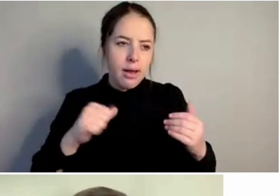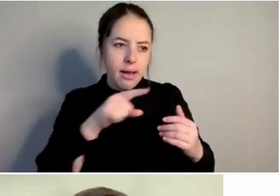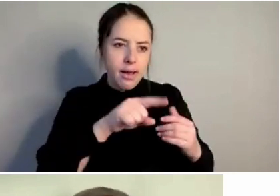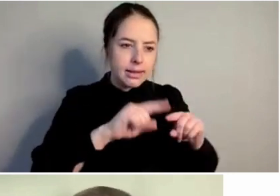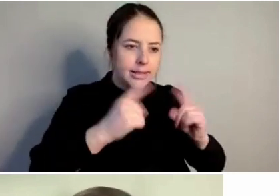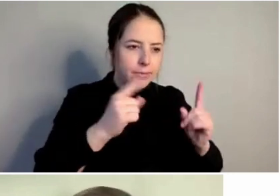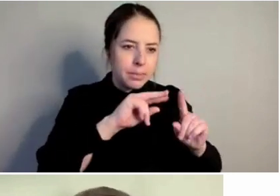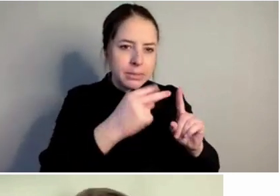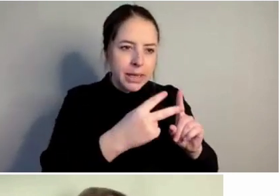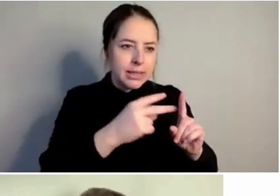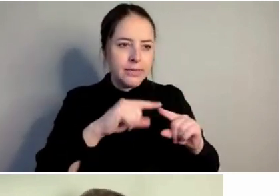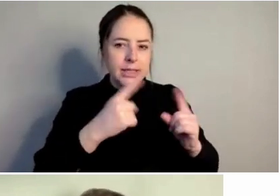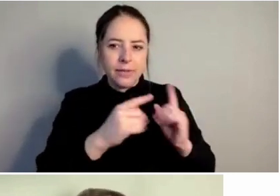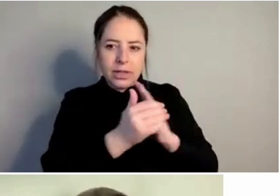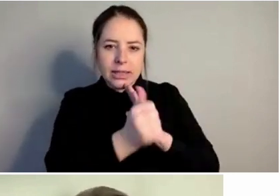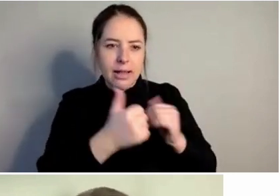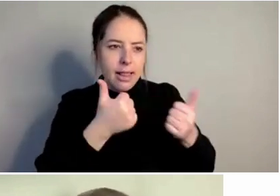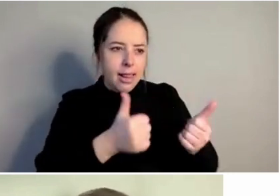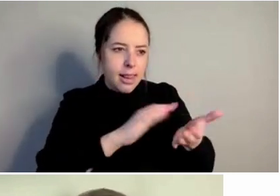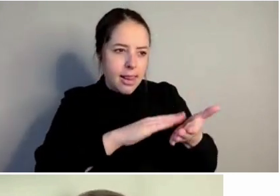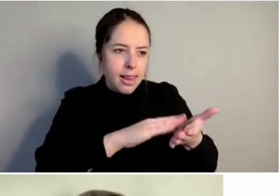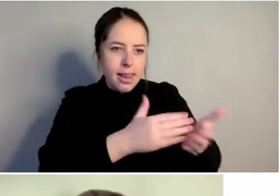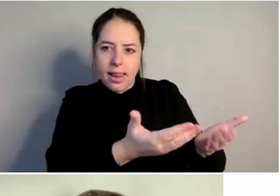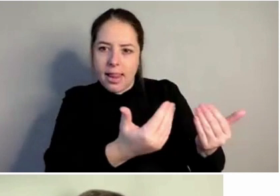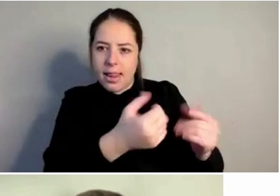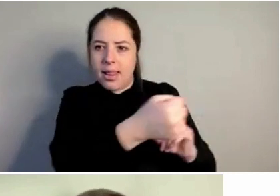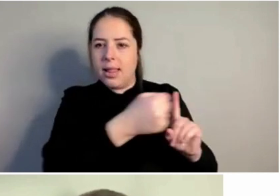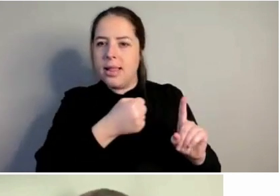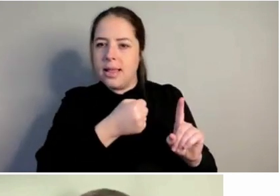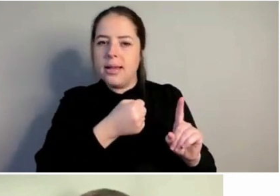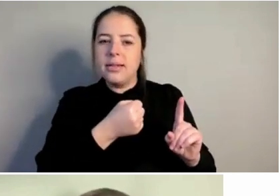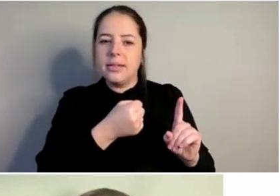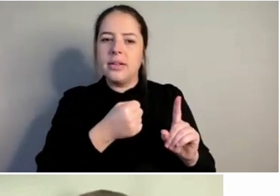the different skills, the different contributions for a broad and diverse workforce.